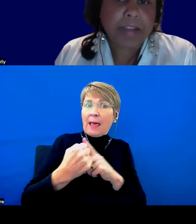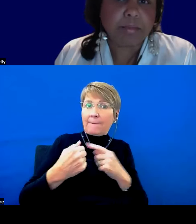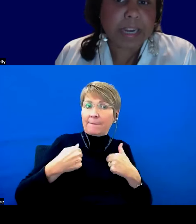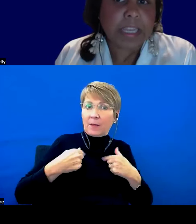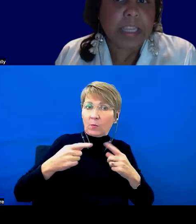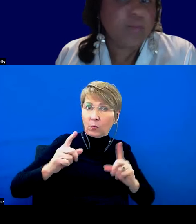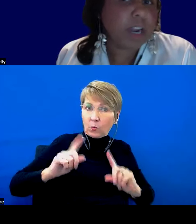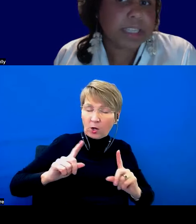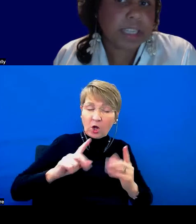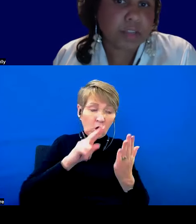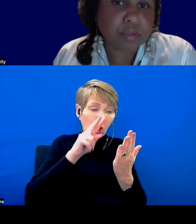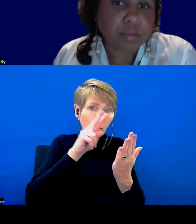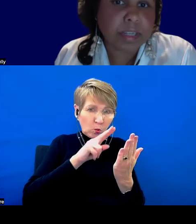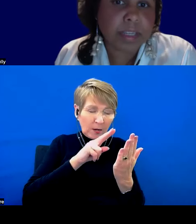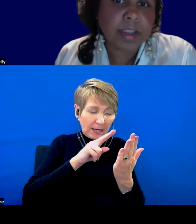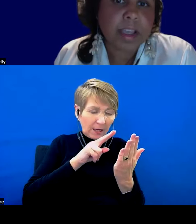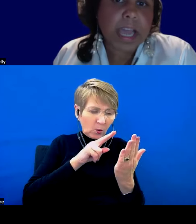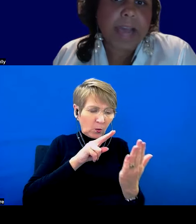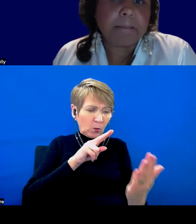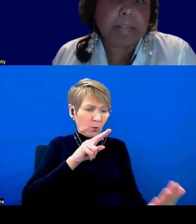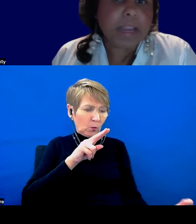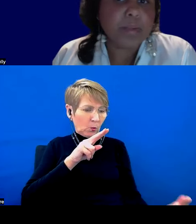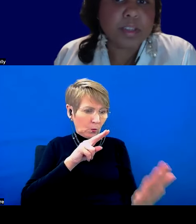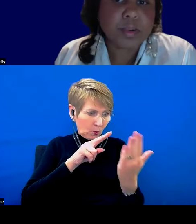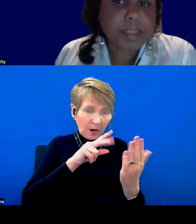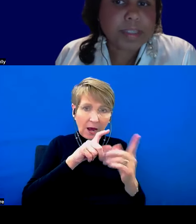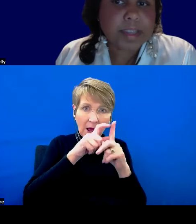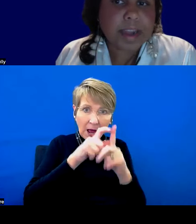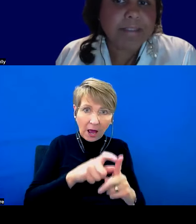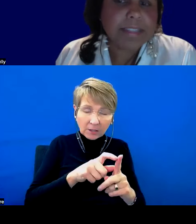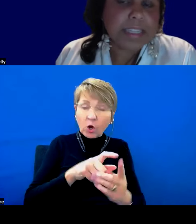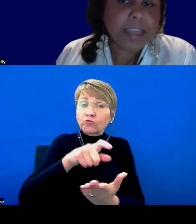reading, writing and drawing, playing with toys that have detail,